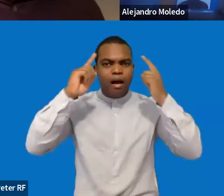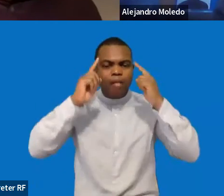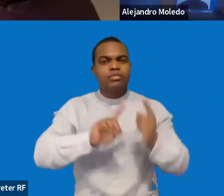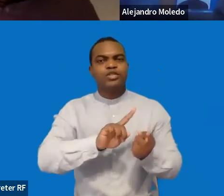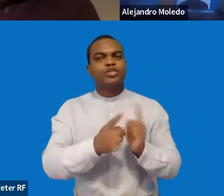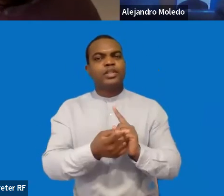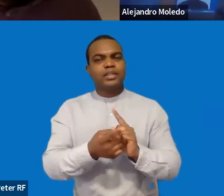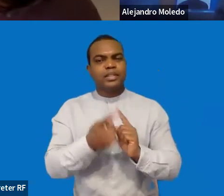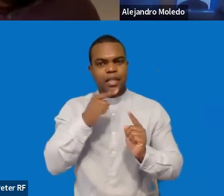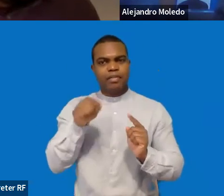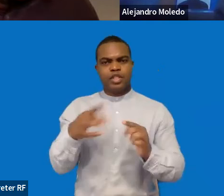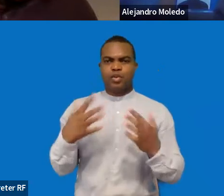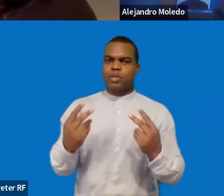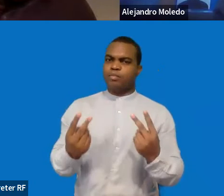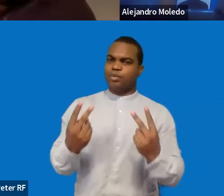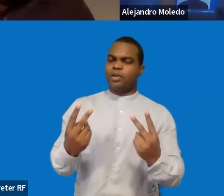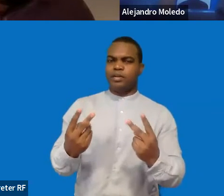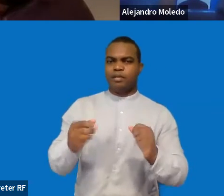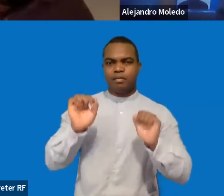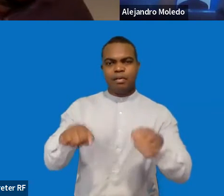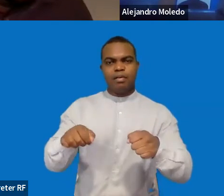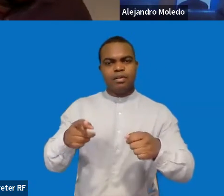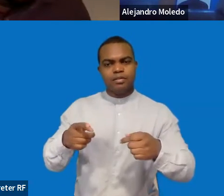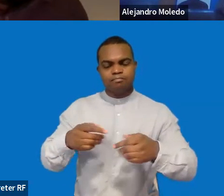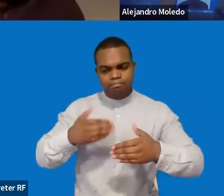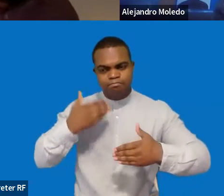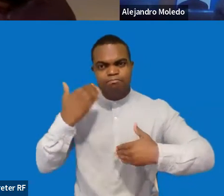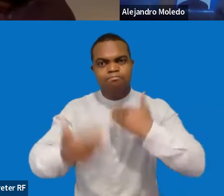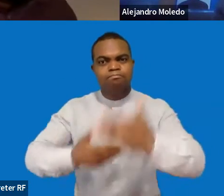for European Disability Card holders